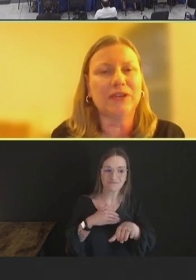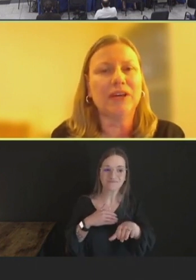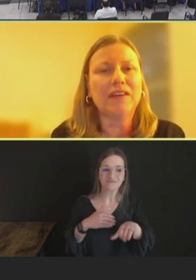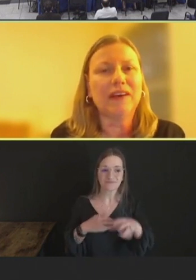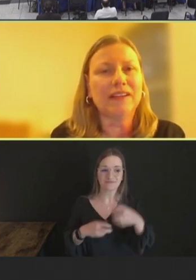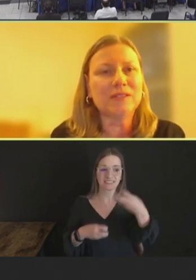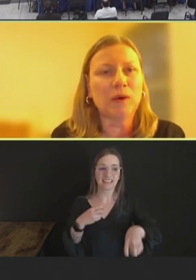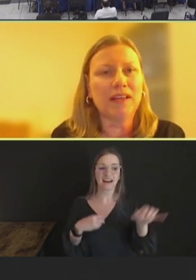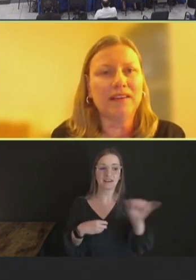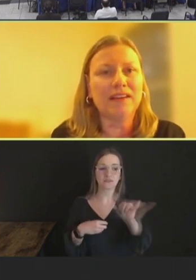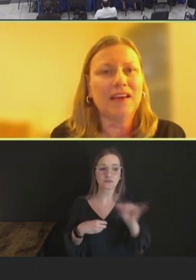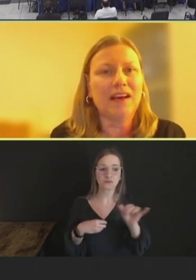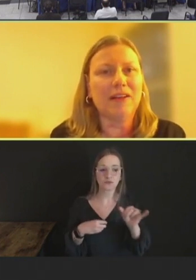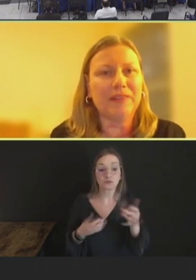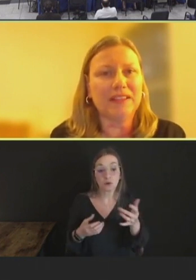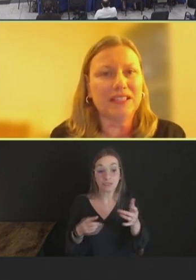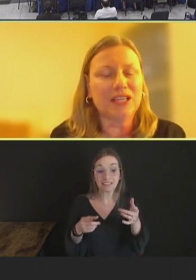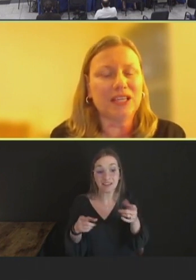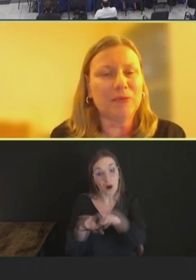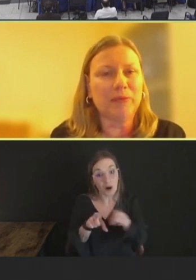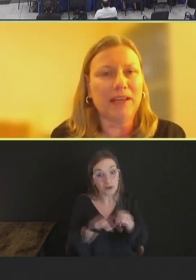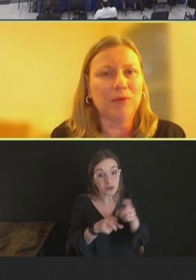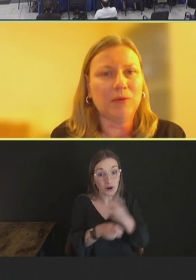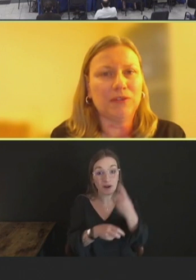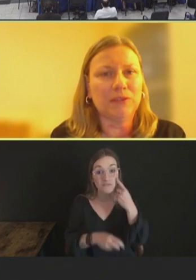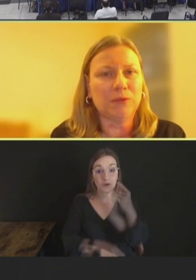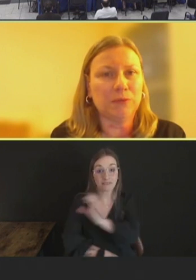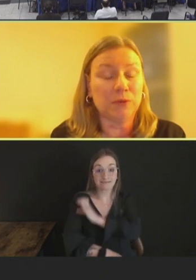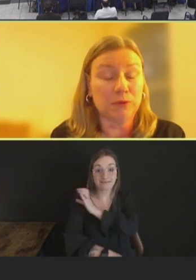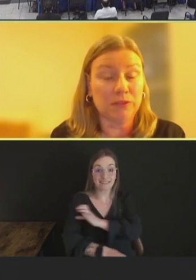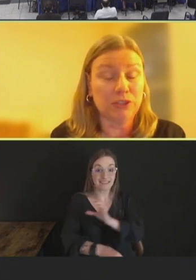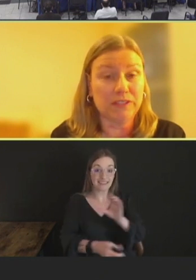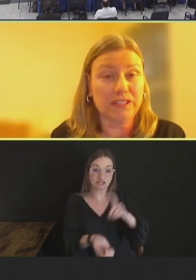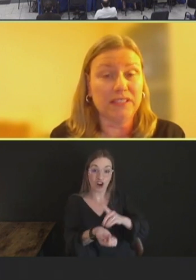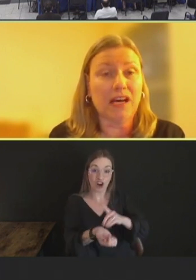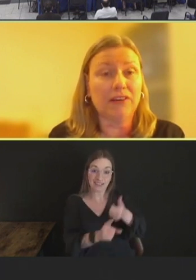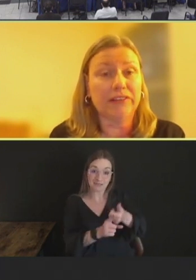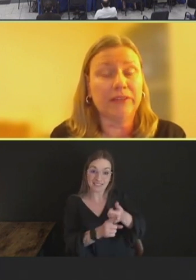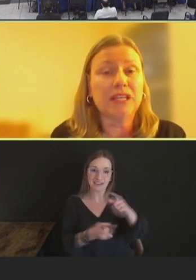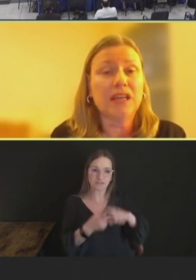So that is one thing to keep in mind when we're using these algorithms.